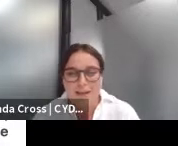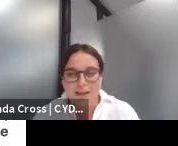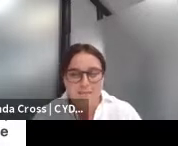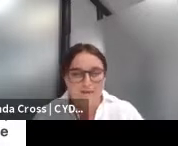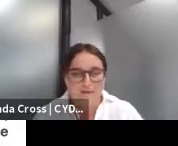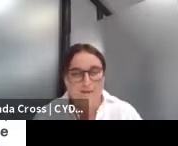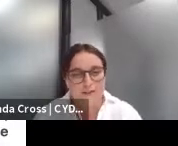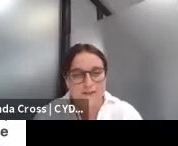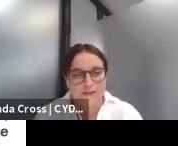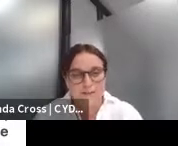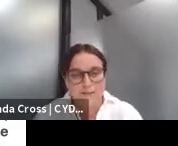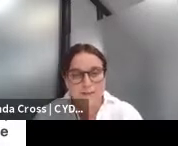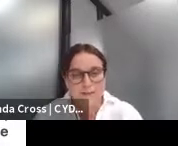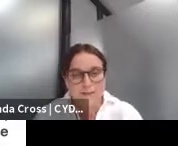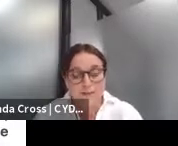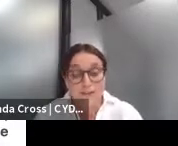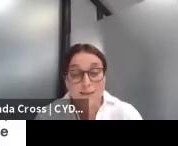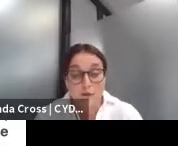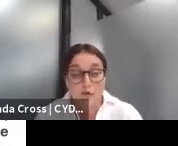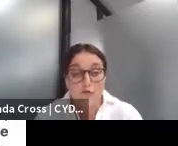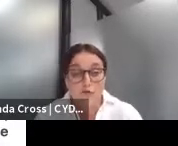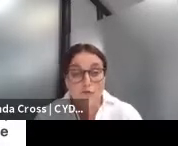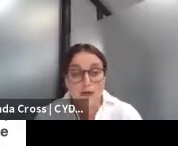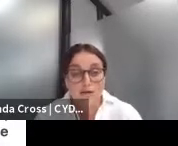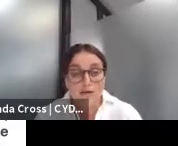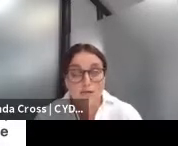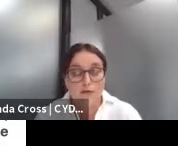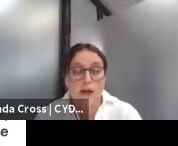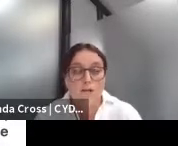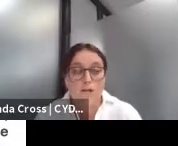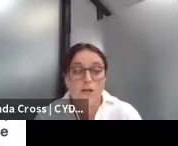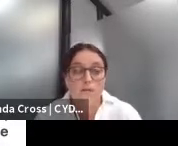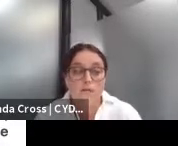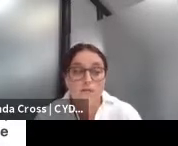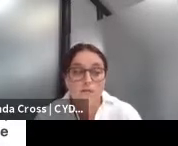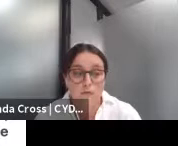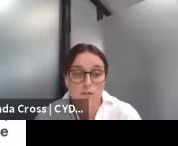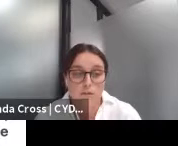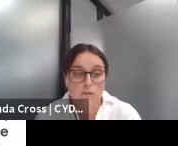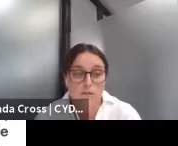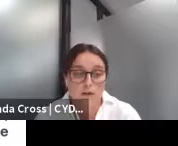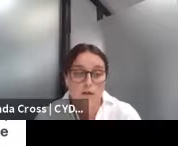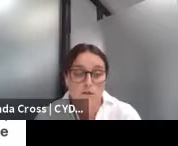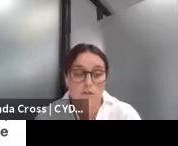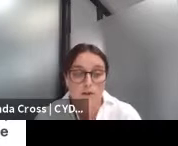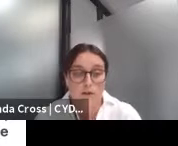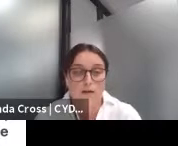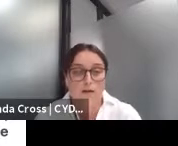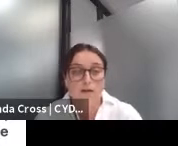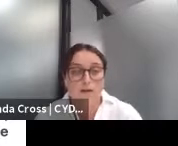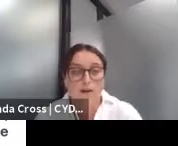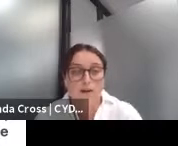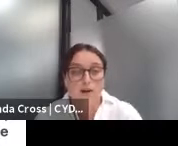approach? I'll speed it up a little bit. Some of the other additions in the planning meeting, and I made